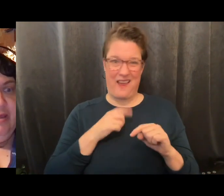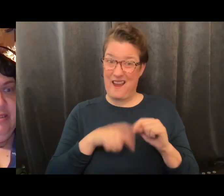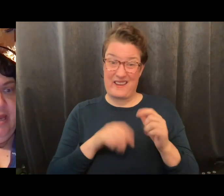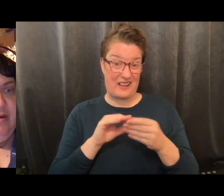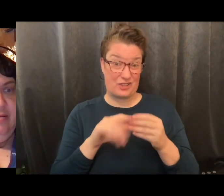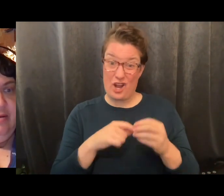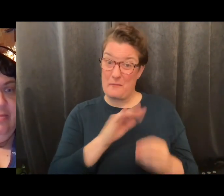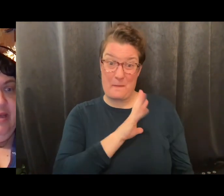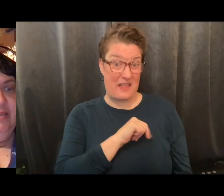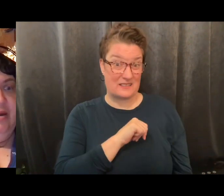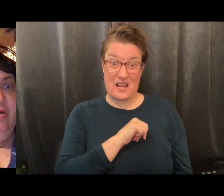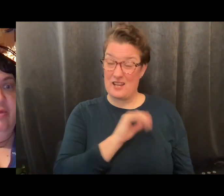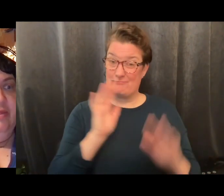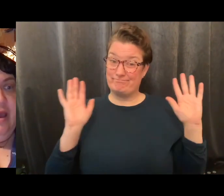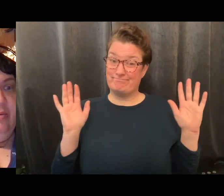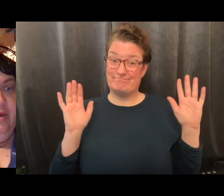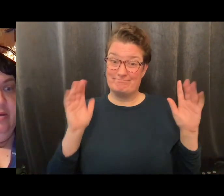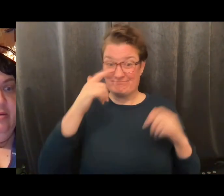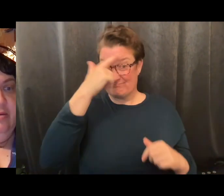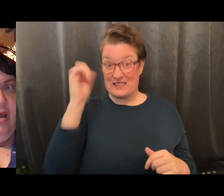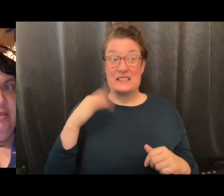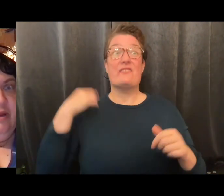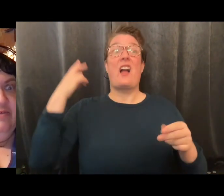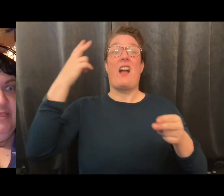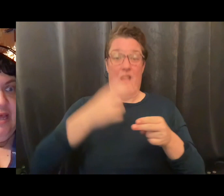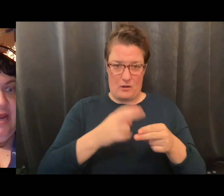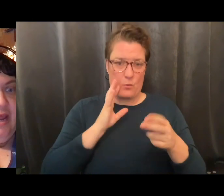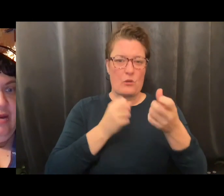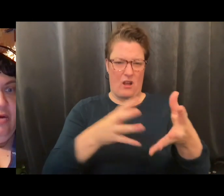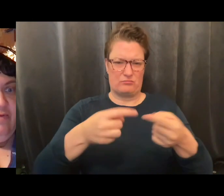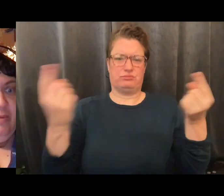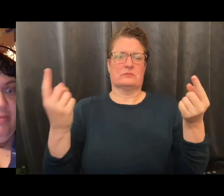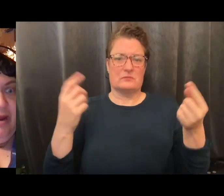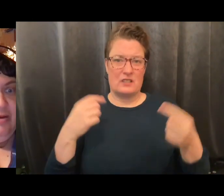that will cause rifts that I don't feel prepared to deal with when I'm trying